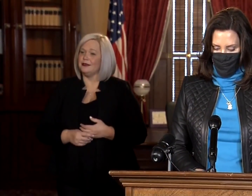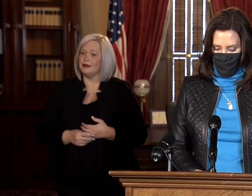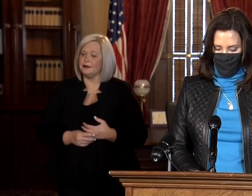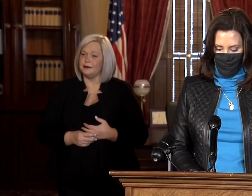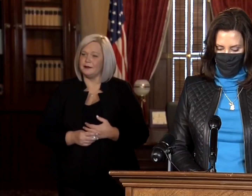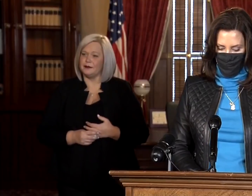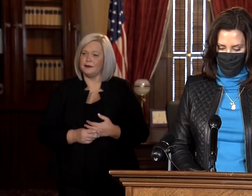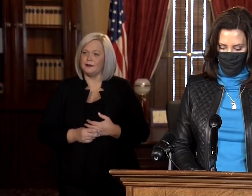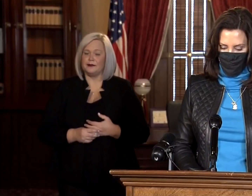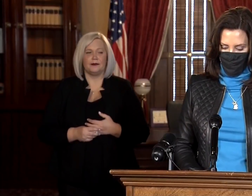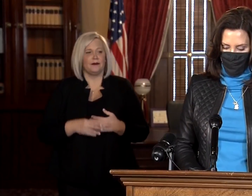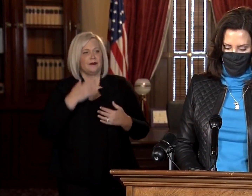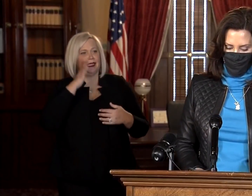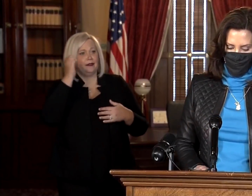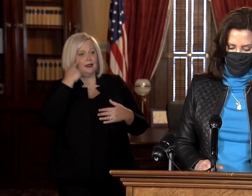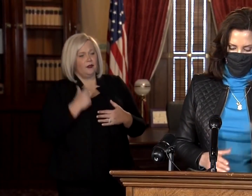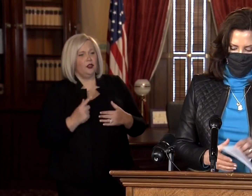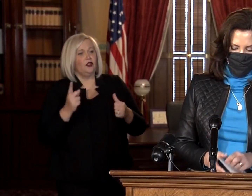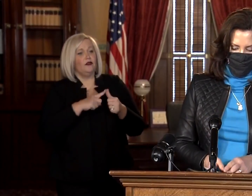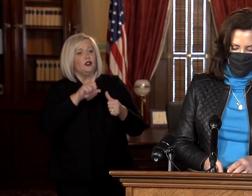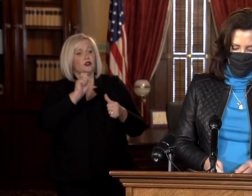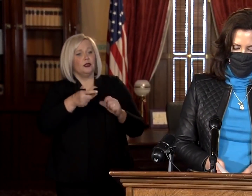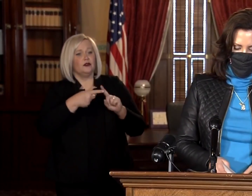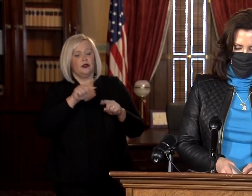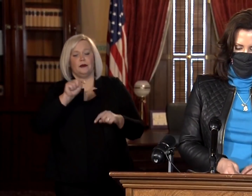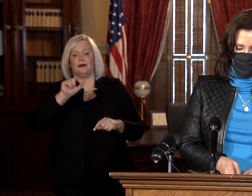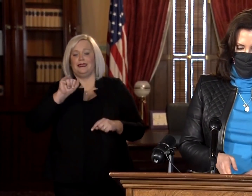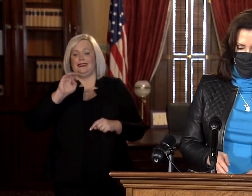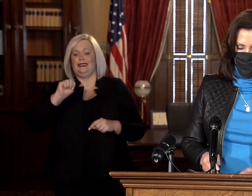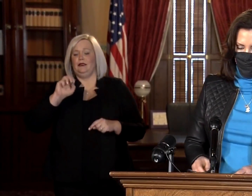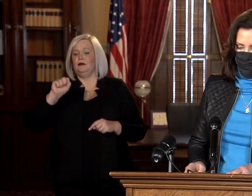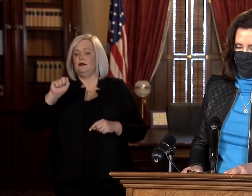over to governor Whitmer. >> That you, Dr. J., with that, That you, Dr. J., with that, happy to open it up for a few happy to open it up for a few questions.